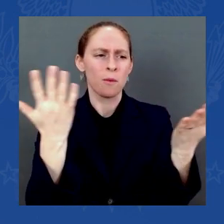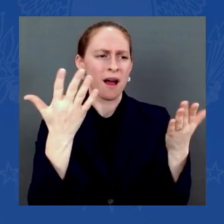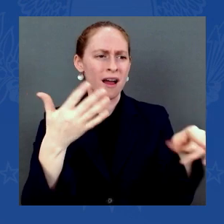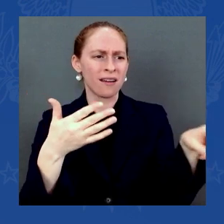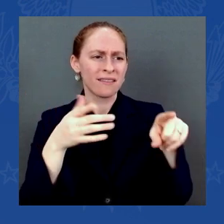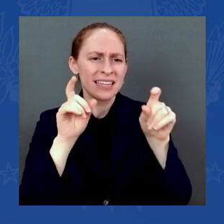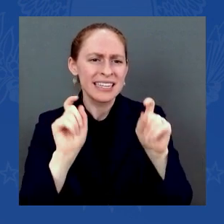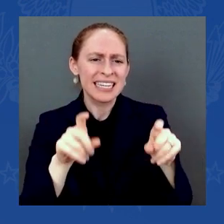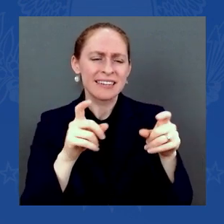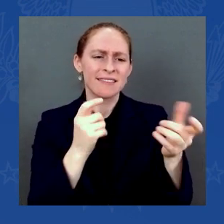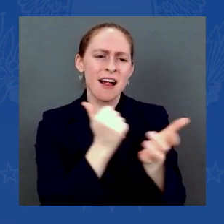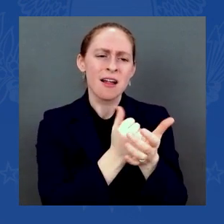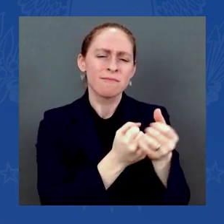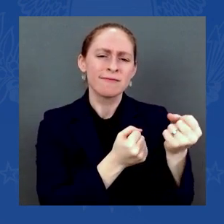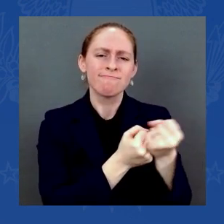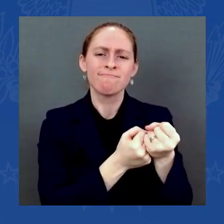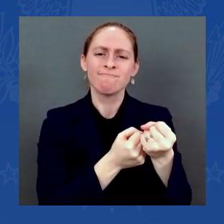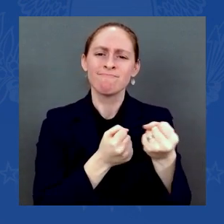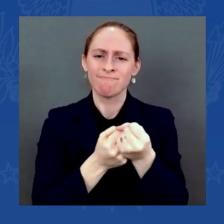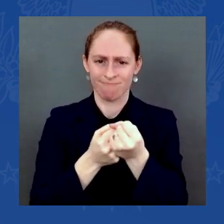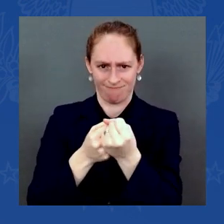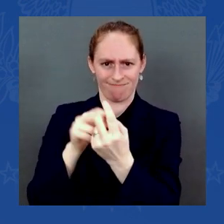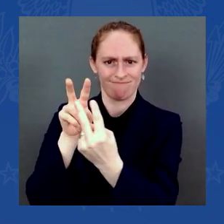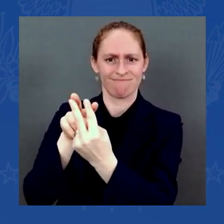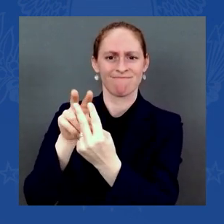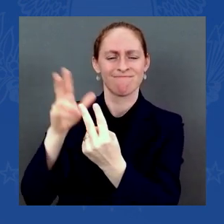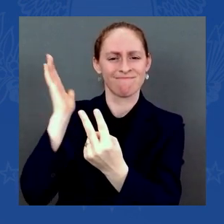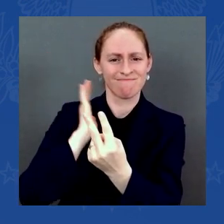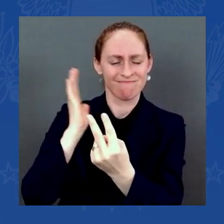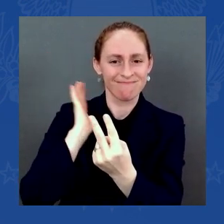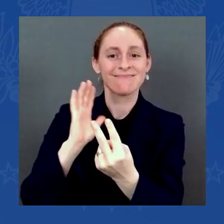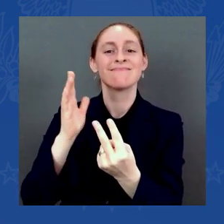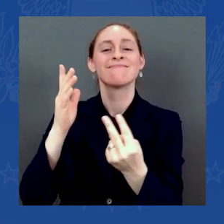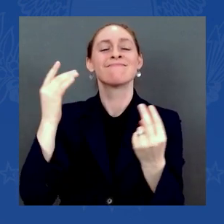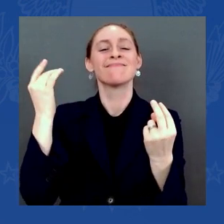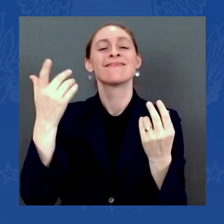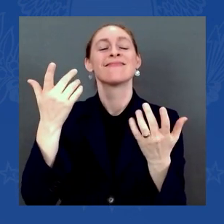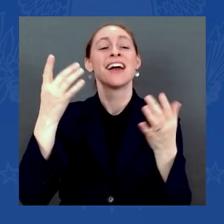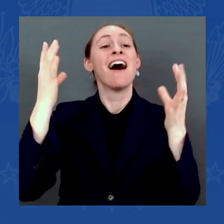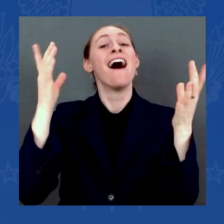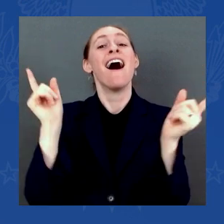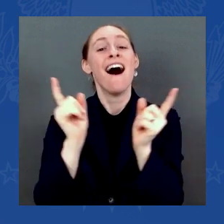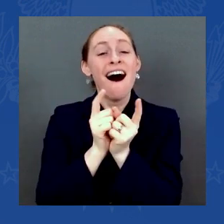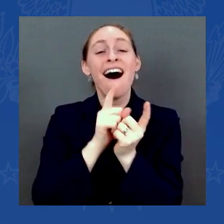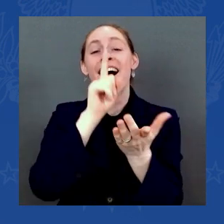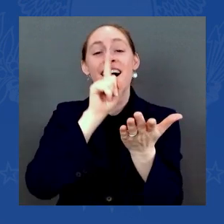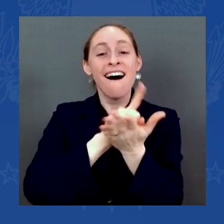In 2017, their second child, Naomi, was born. The entire world was in front of them --